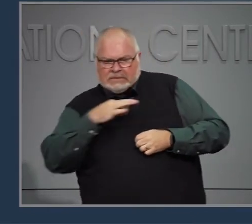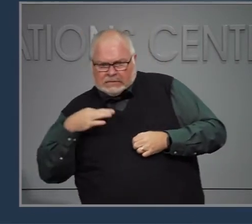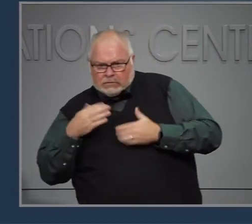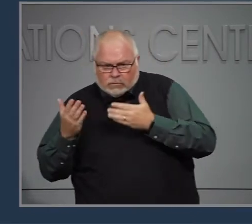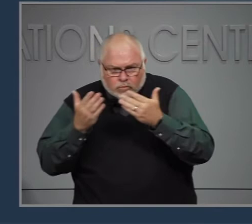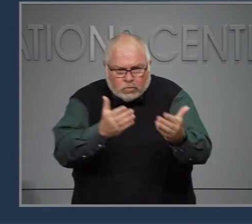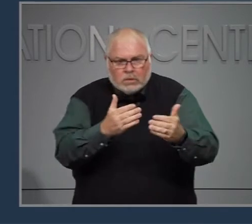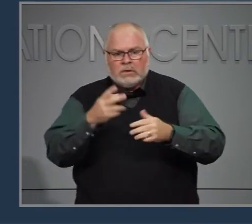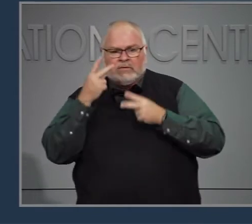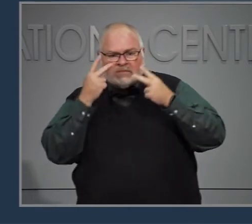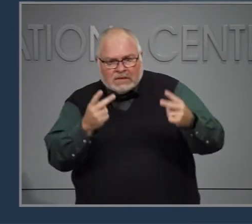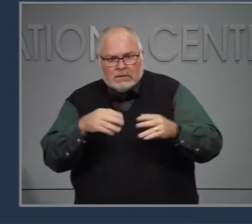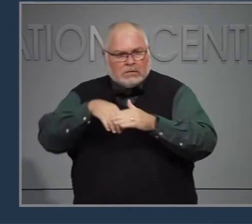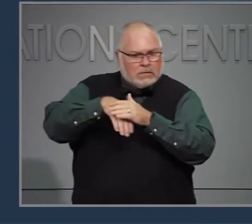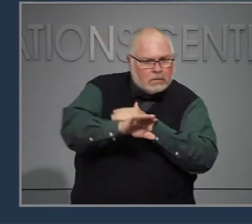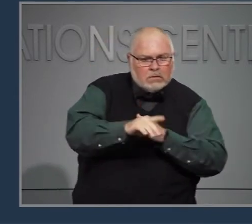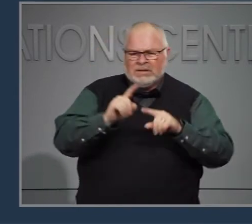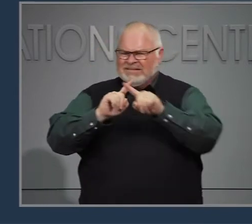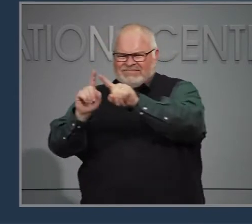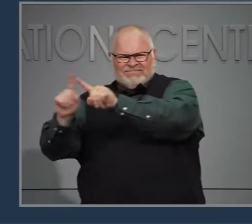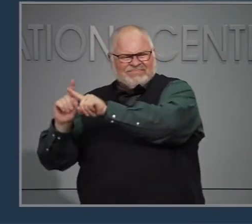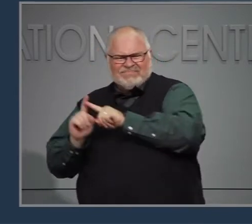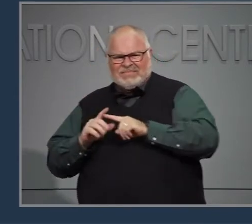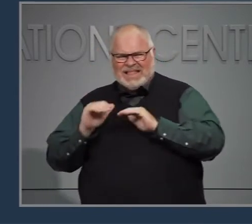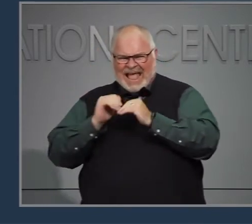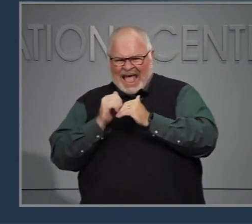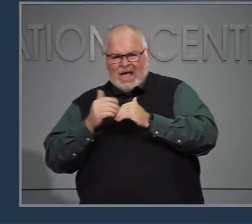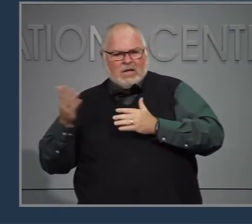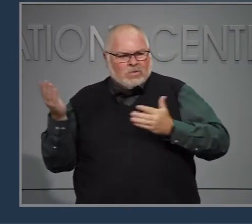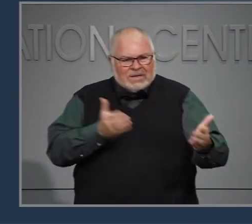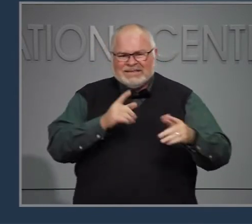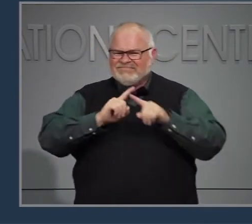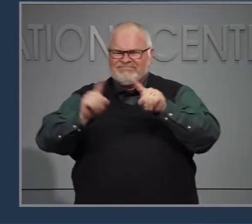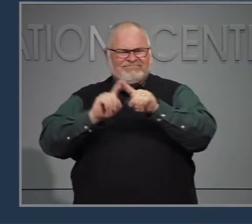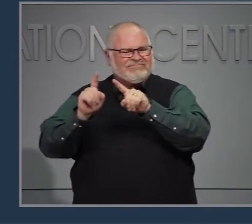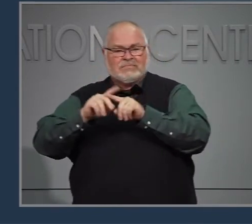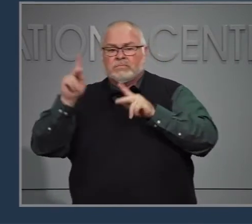PEOPLE AND OTHER OUTSIDERS WHICH IS WHY LIMITING THE NUMBER OF PEOPLE GOING INTO A